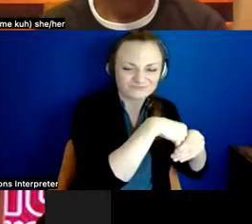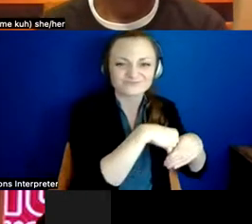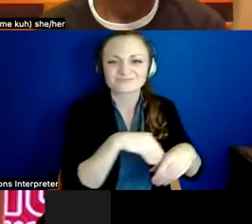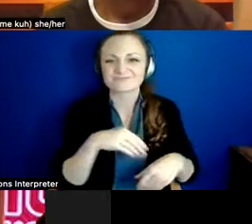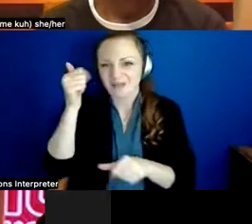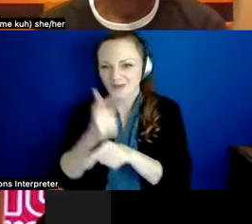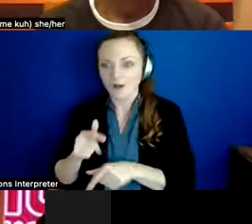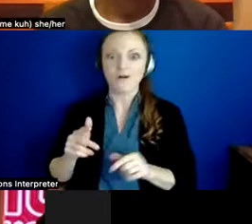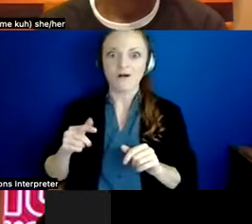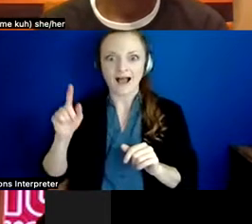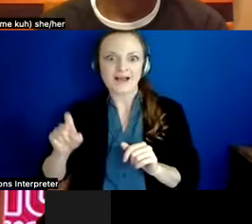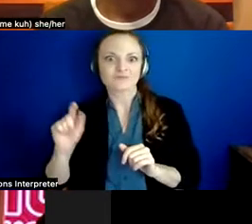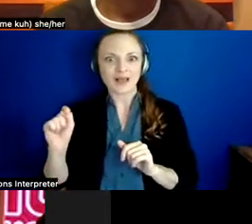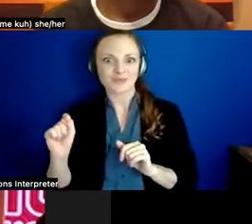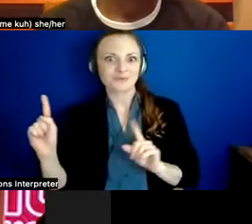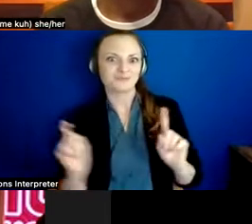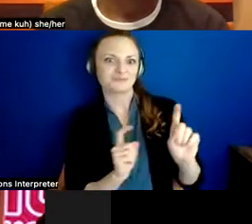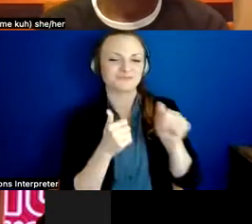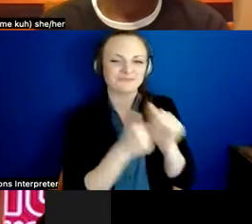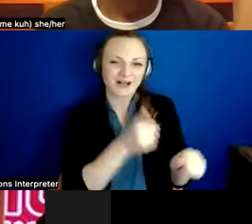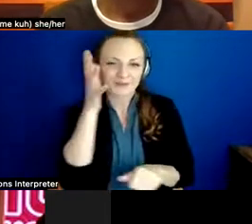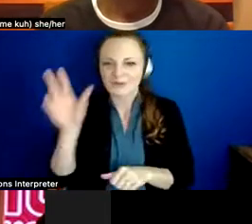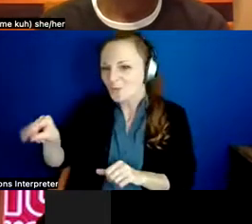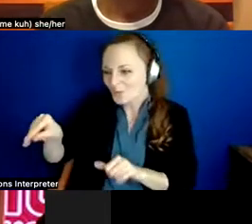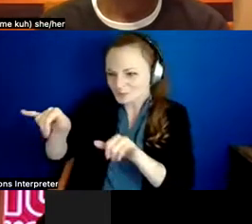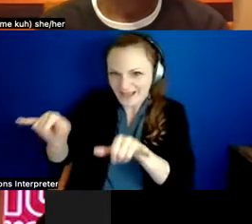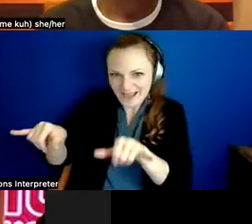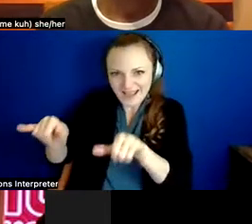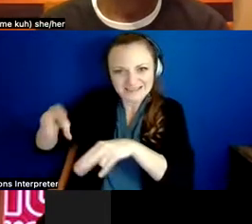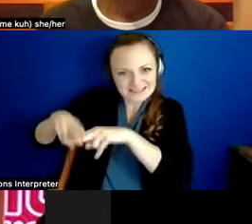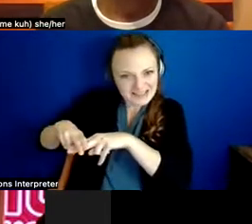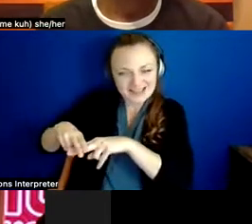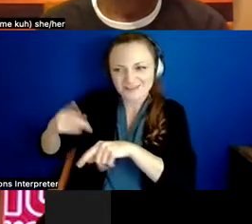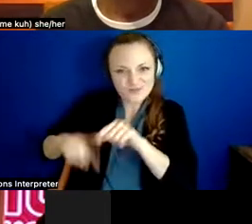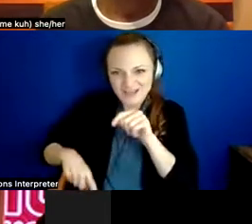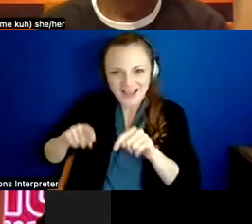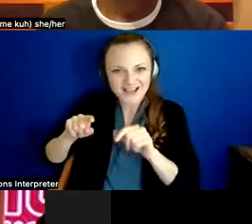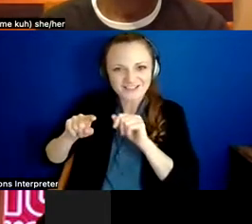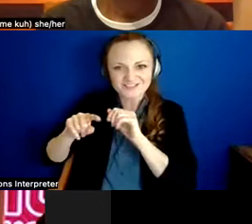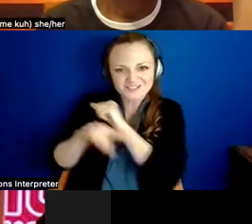20:05:51 Somewhere in the house, and then my brother, and I would just wait, and we